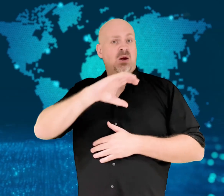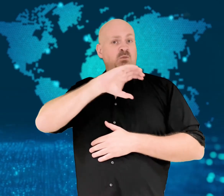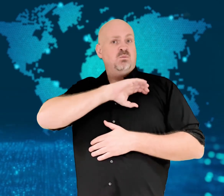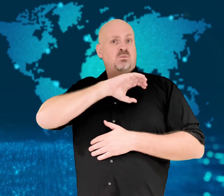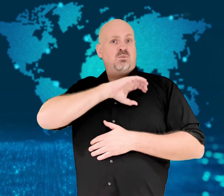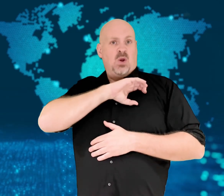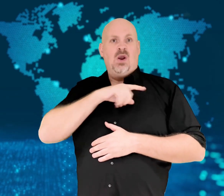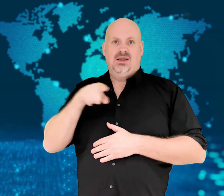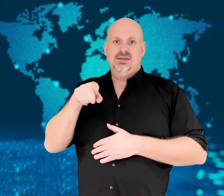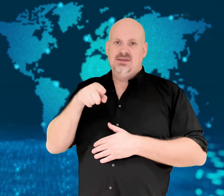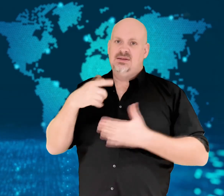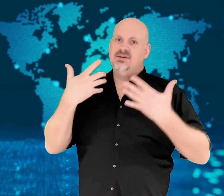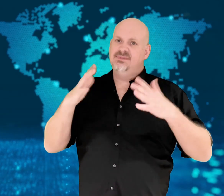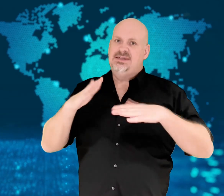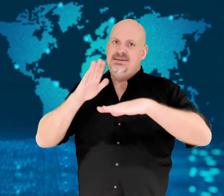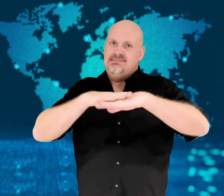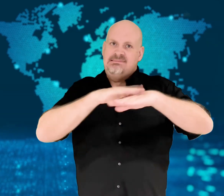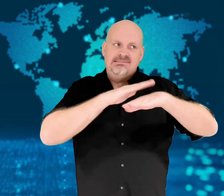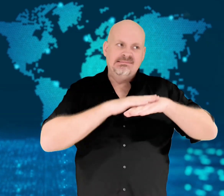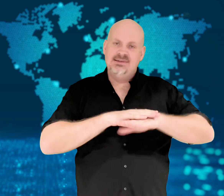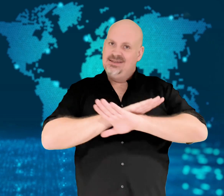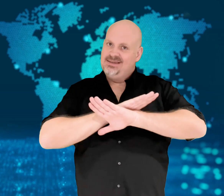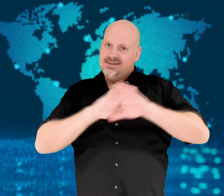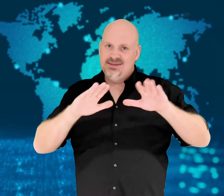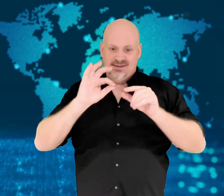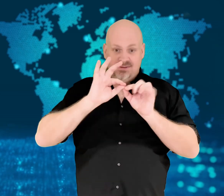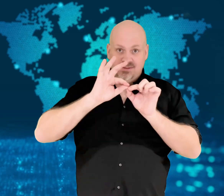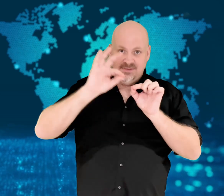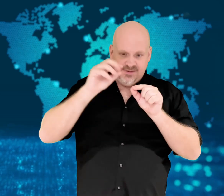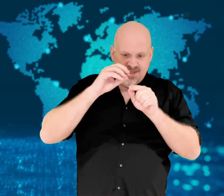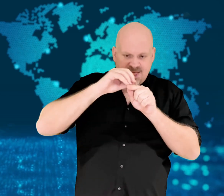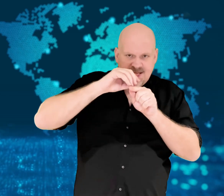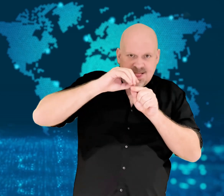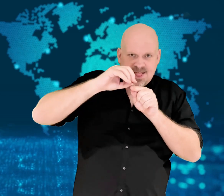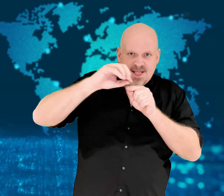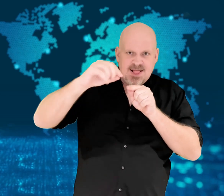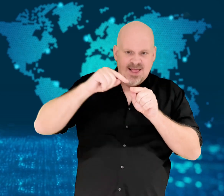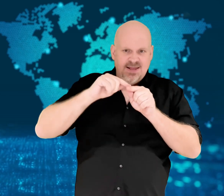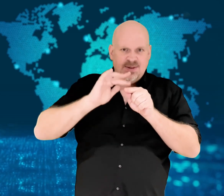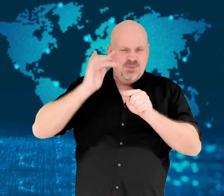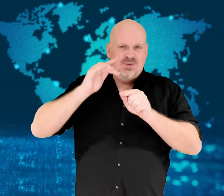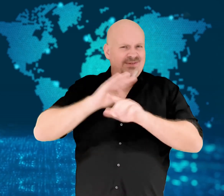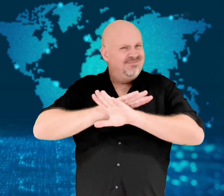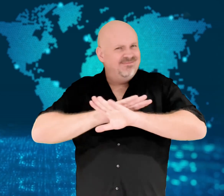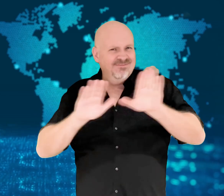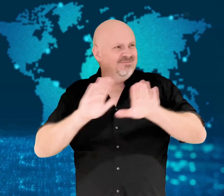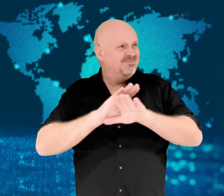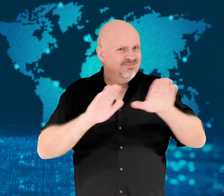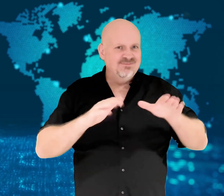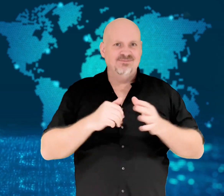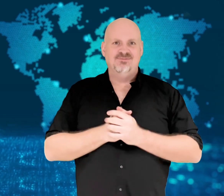Sometimes birds fly into the kite strings and are cut, leading